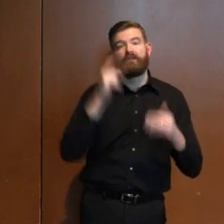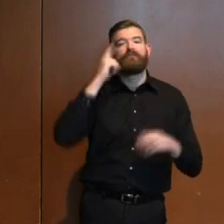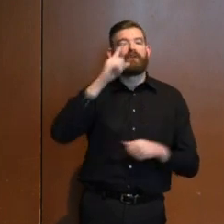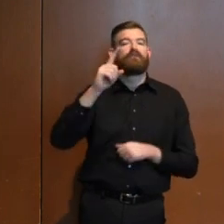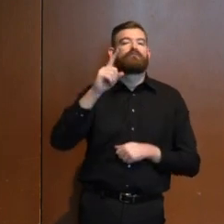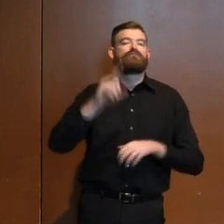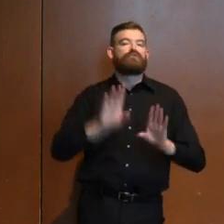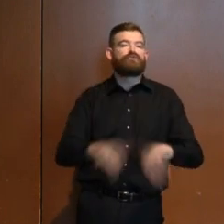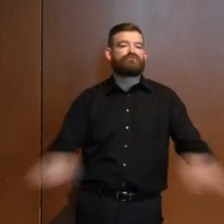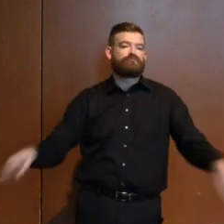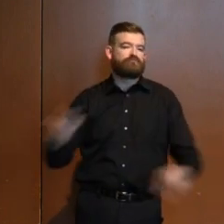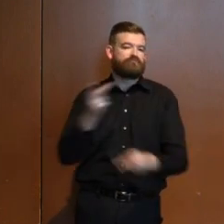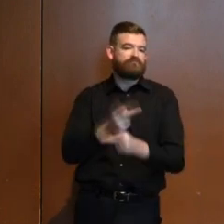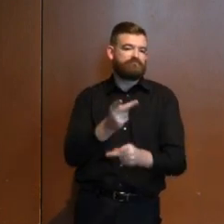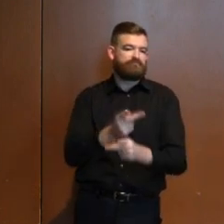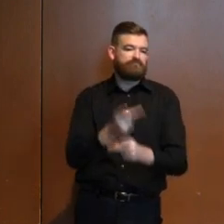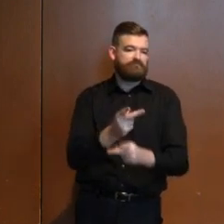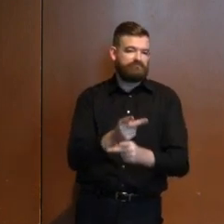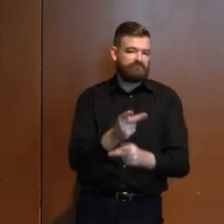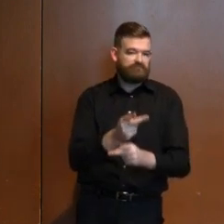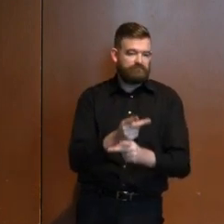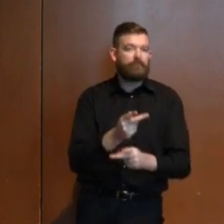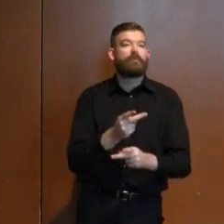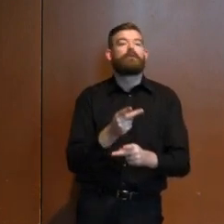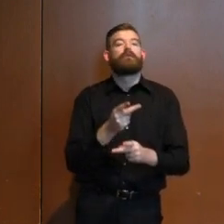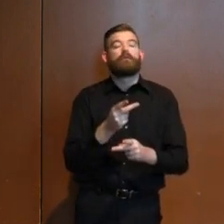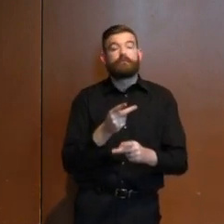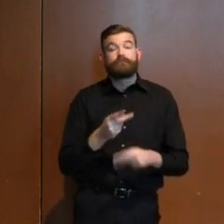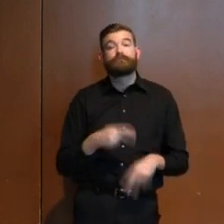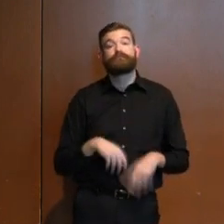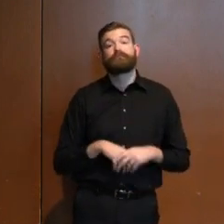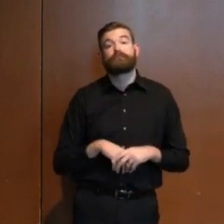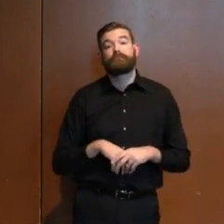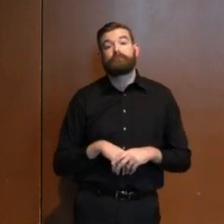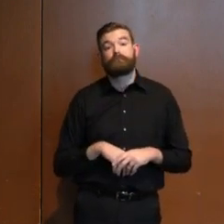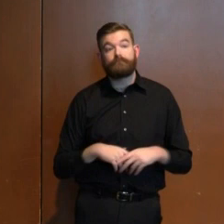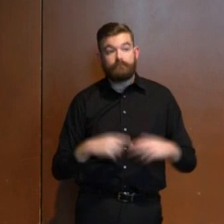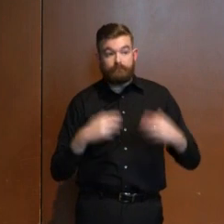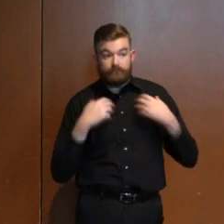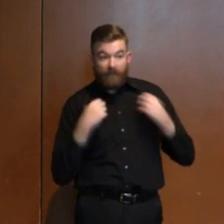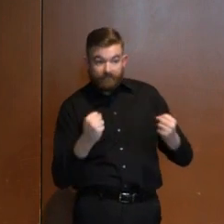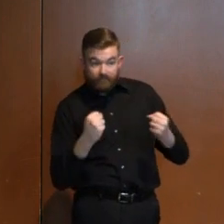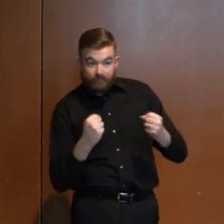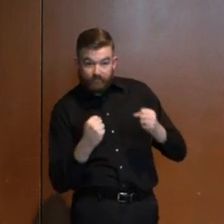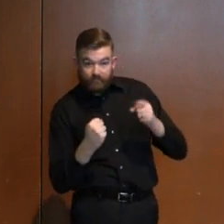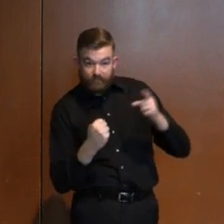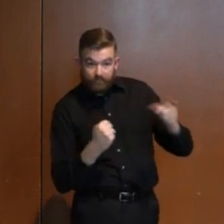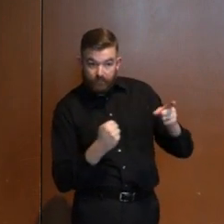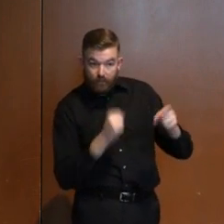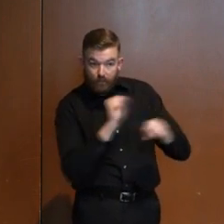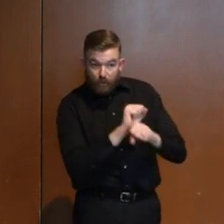THE ONGOING ACTIONS IN STATES. $3.5BILLION FOR CHILD CARE DEVELOPMENT BLOCKED GRANTS ENSURING FIRST RESPONDERS,